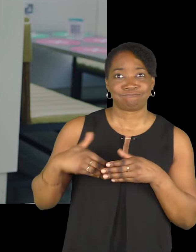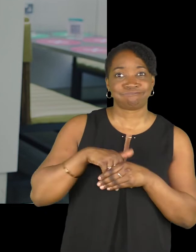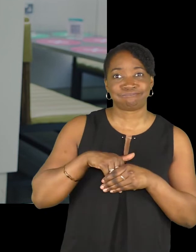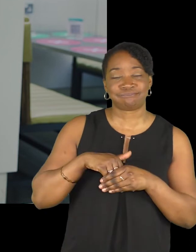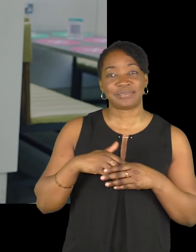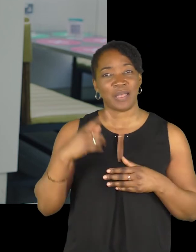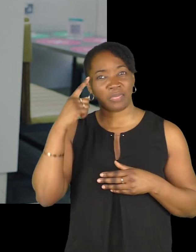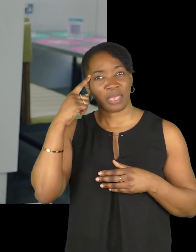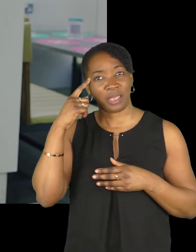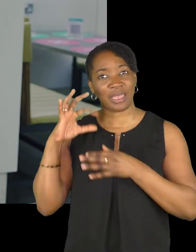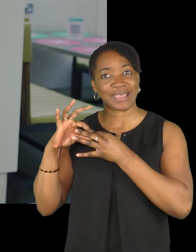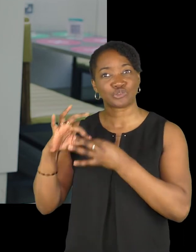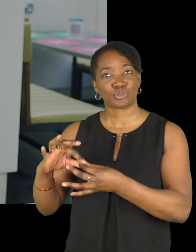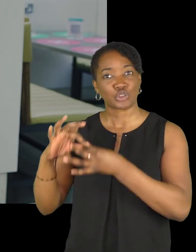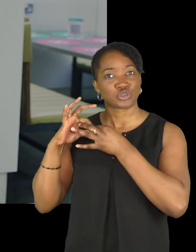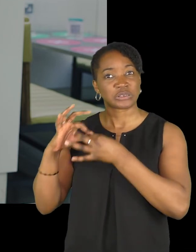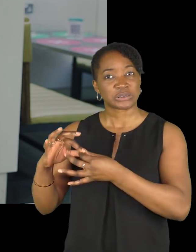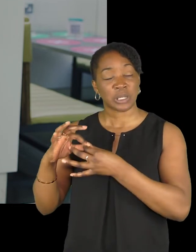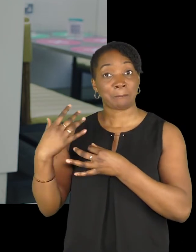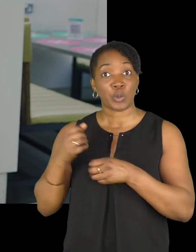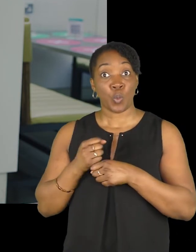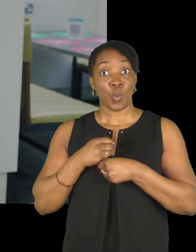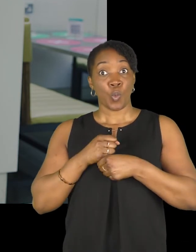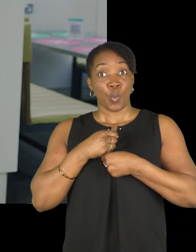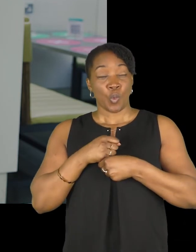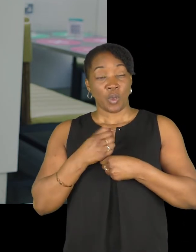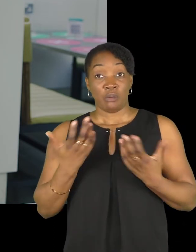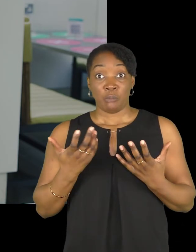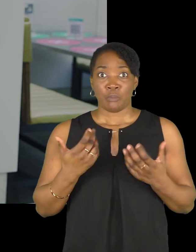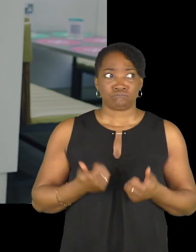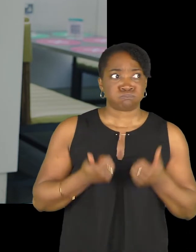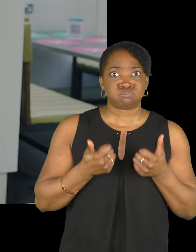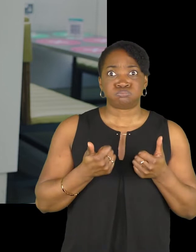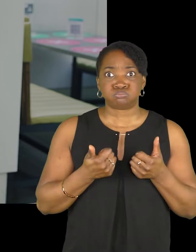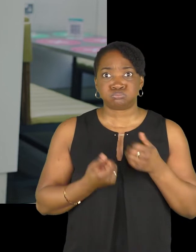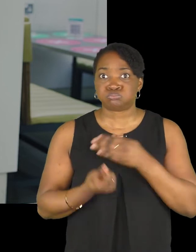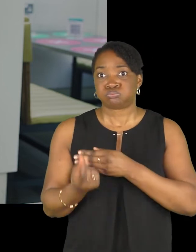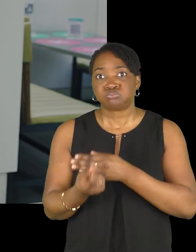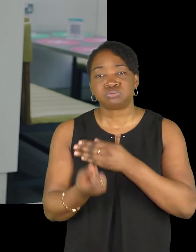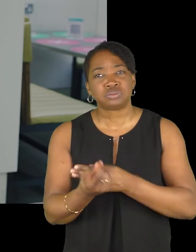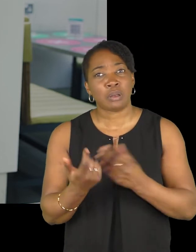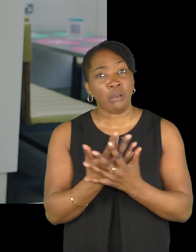know, I think those interactions have been tense, have been fruitful, have been, you know, there's